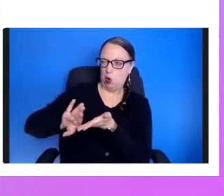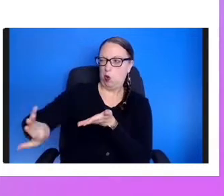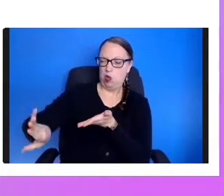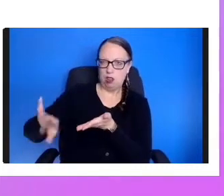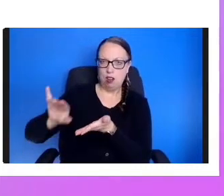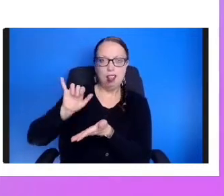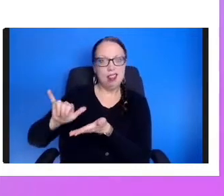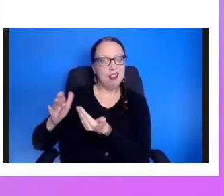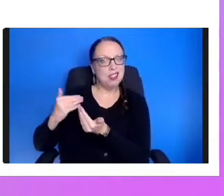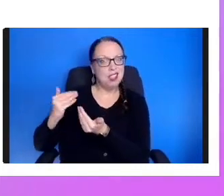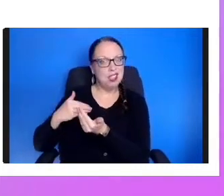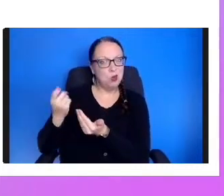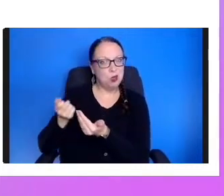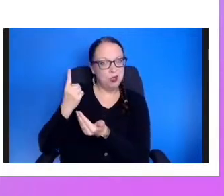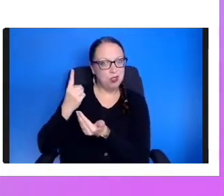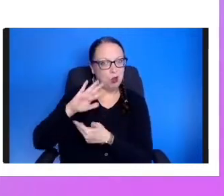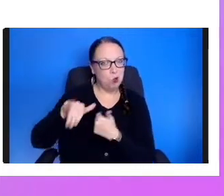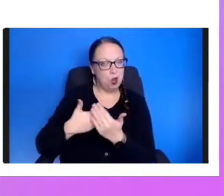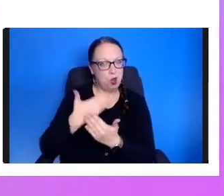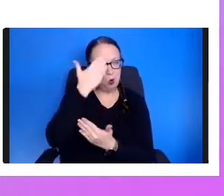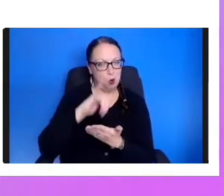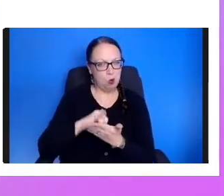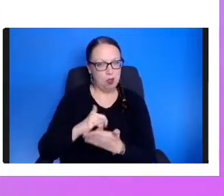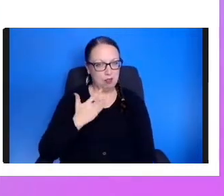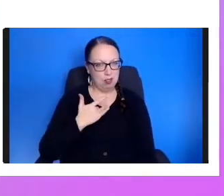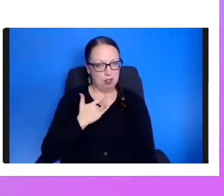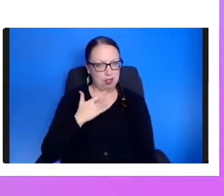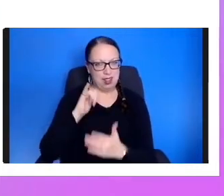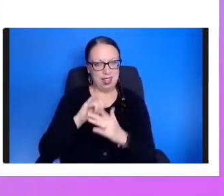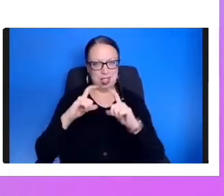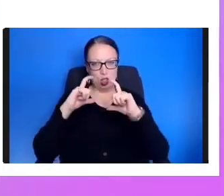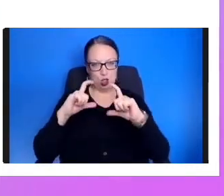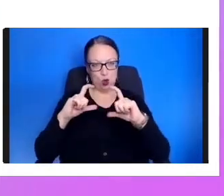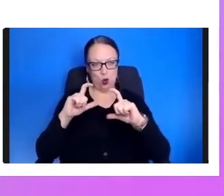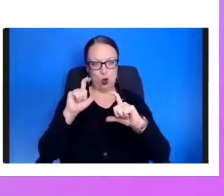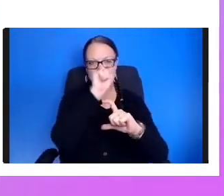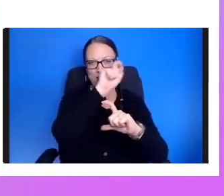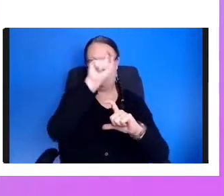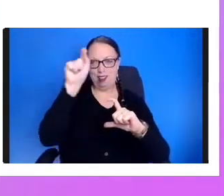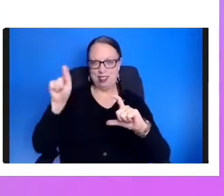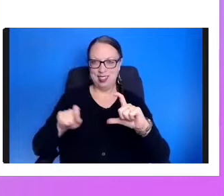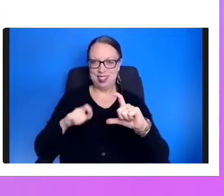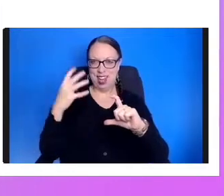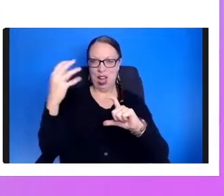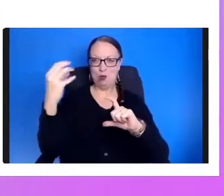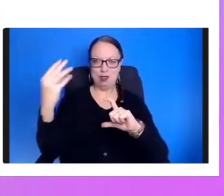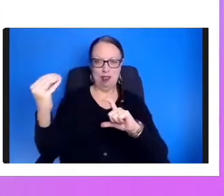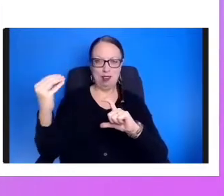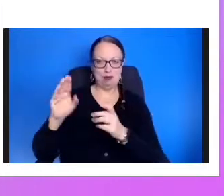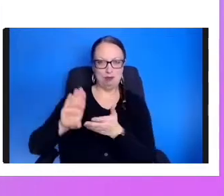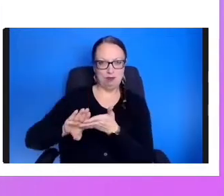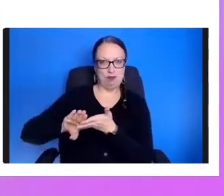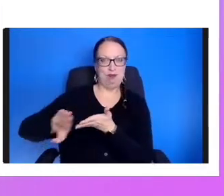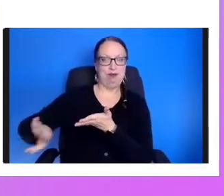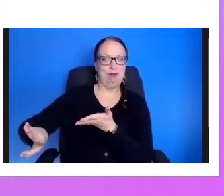and in this it's the dots outside of the circle, so for those just to audio describe it we have a blue circle here